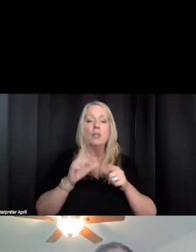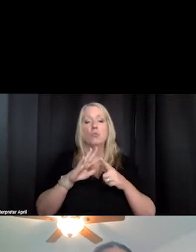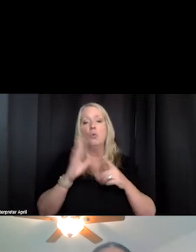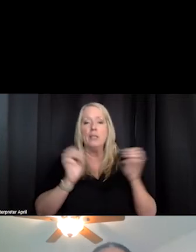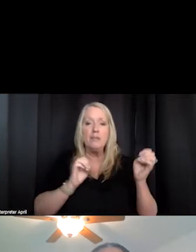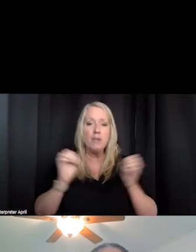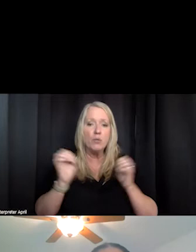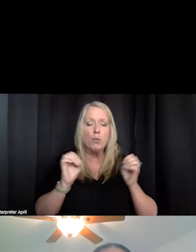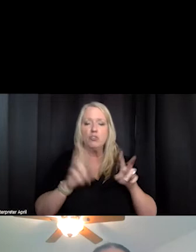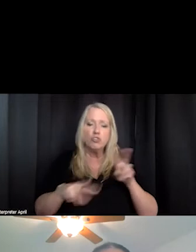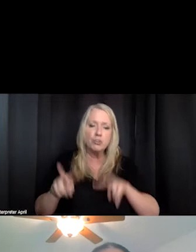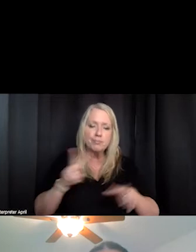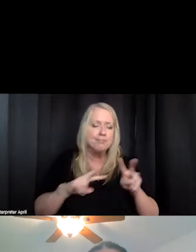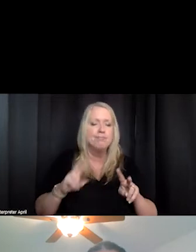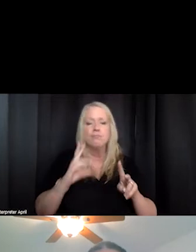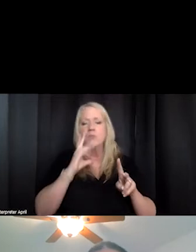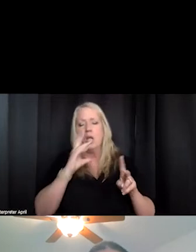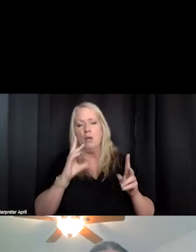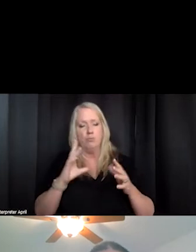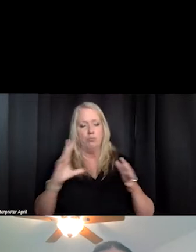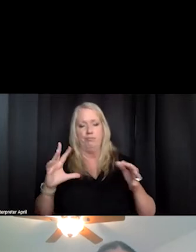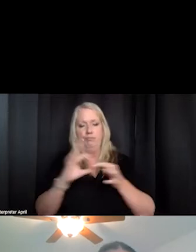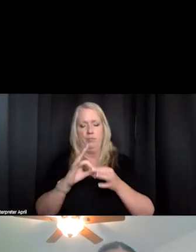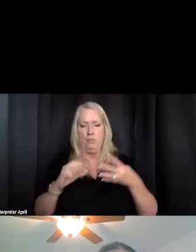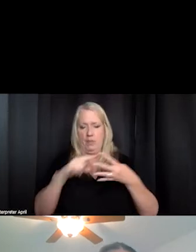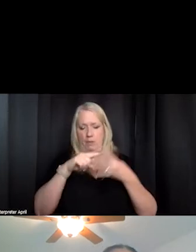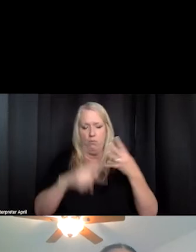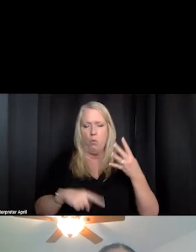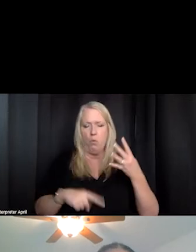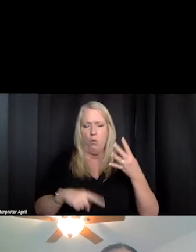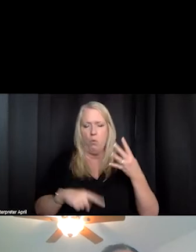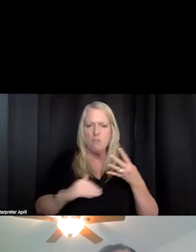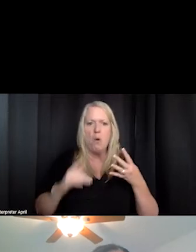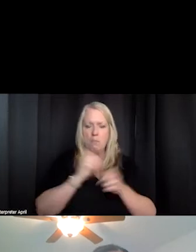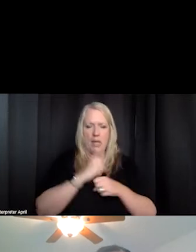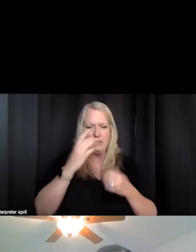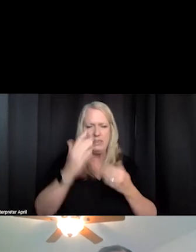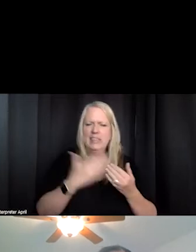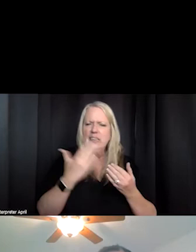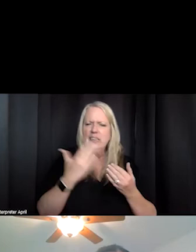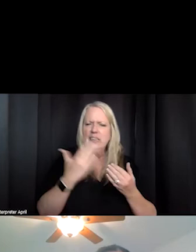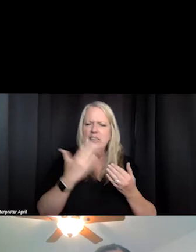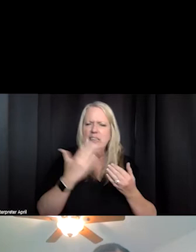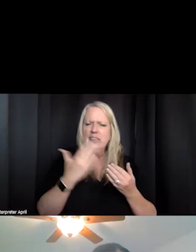HAVE IT JUST ALIGNED WITH FOUR LEVELS. MAKES IT EASY AS WELL. PRIMARILY AS A TRIAGE SYSTEM.